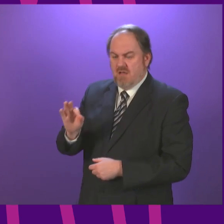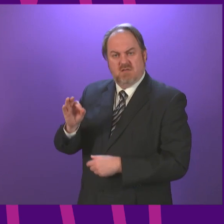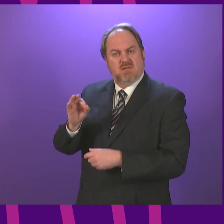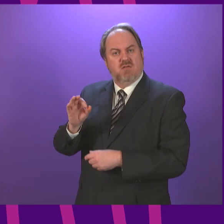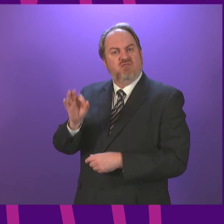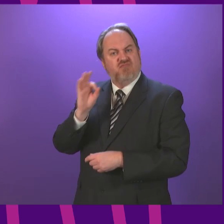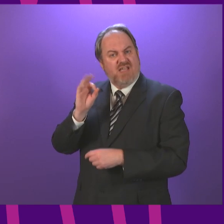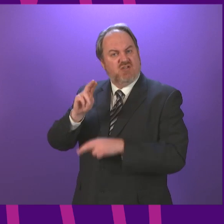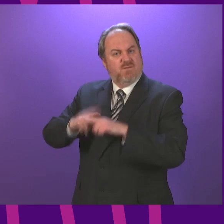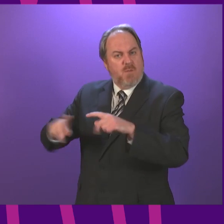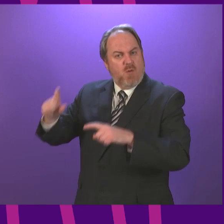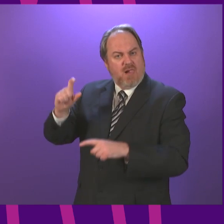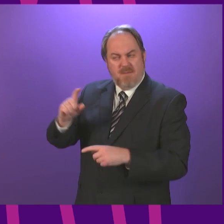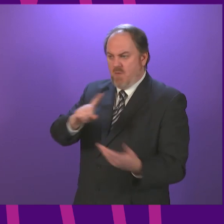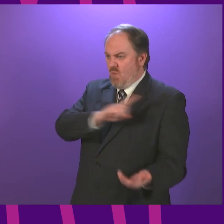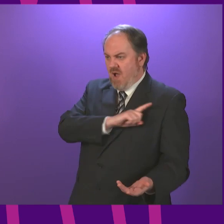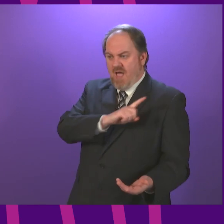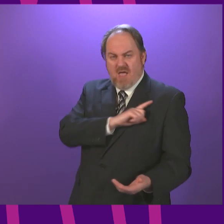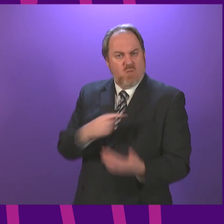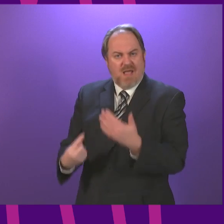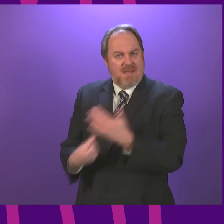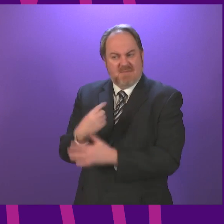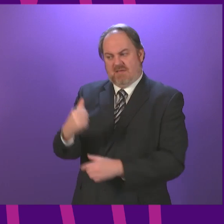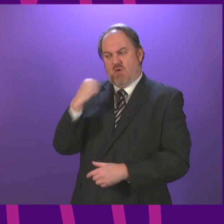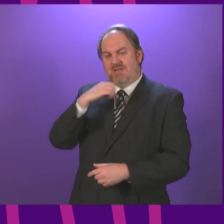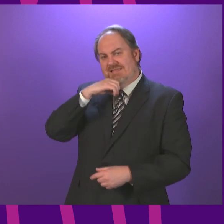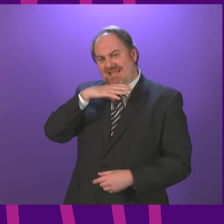I have spoken to the chief constable, who has said that if any elected member